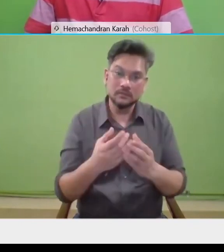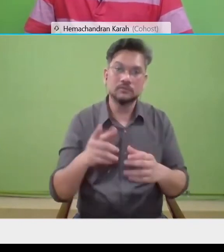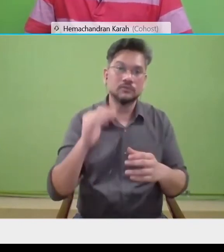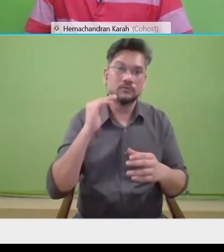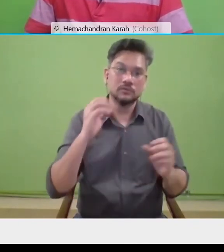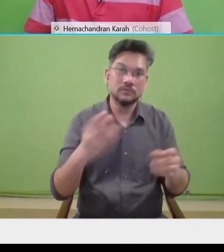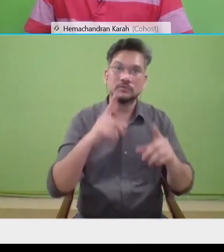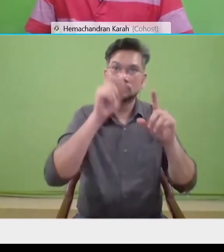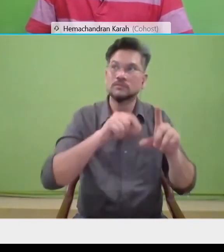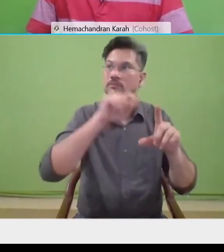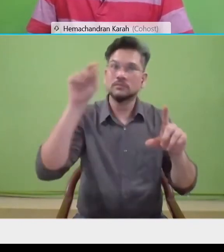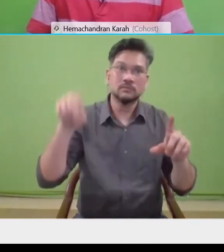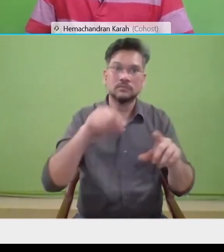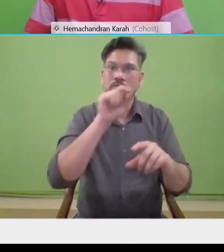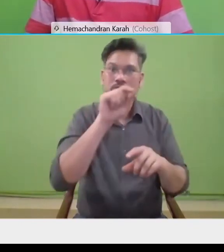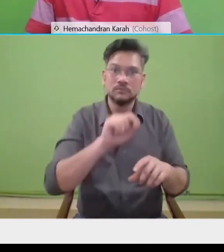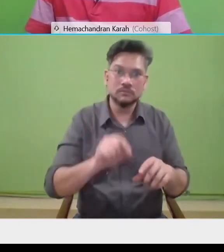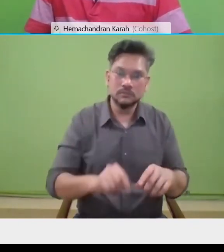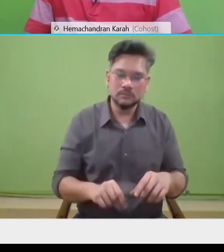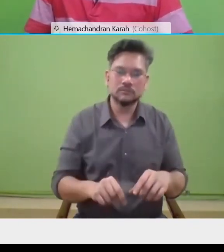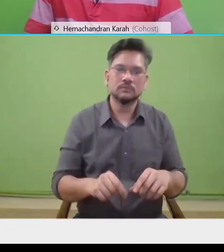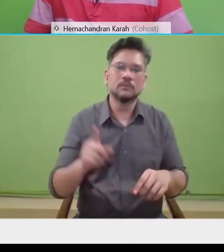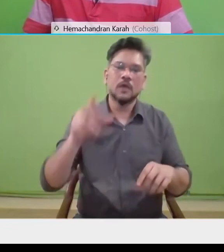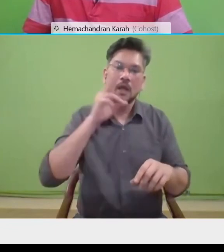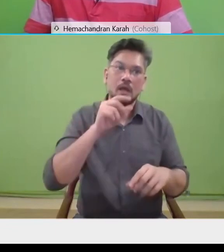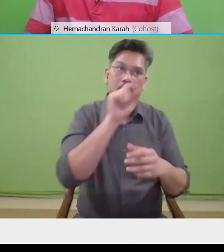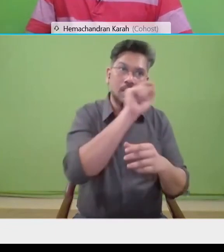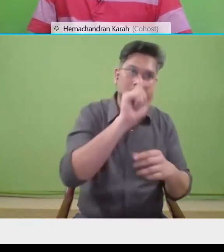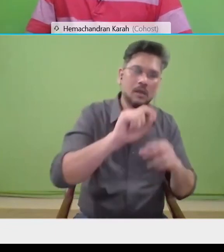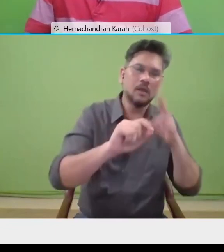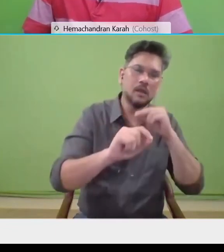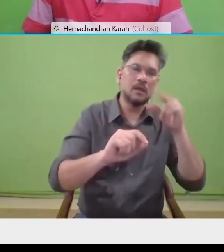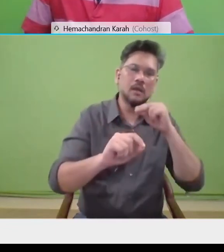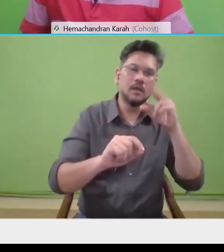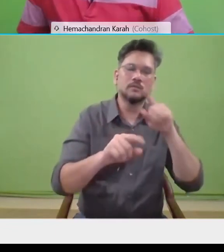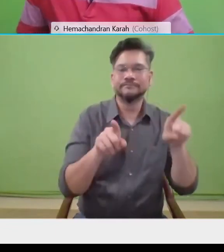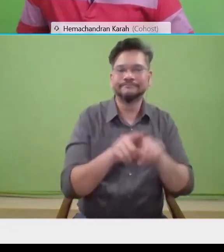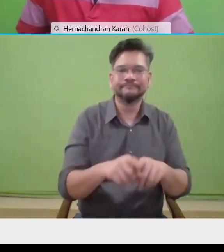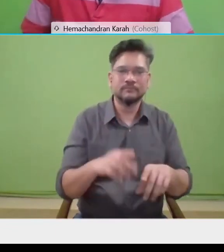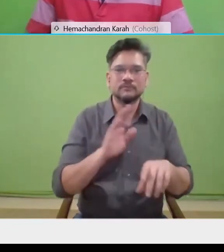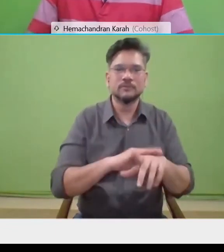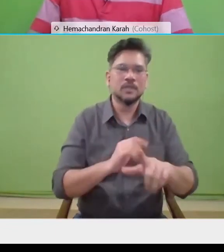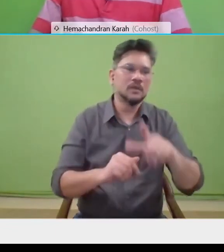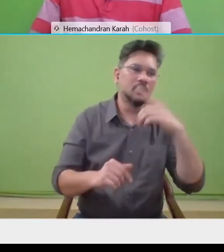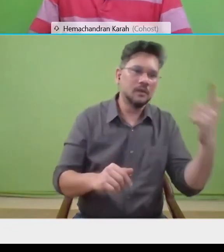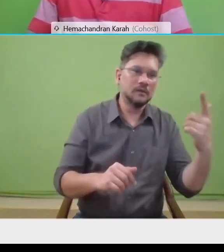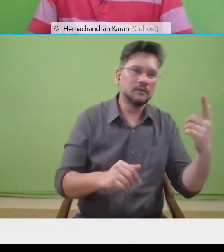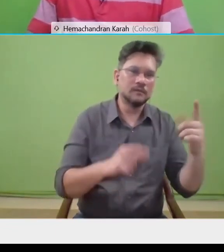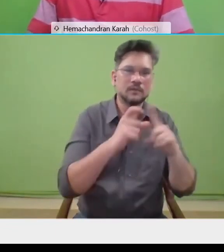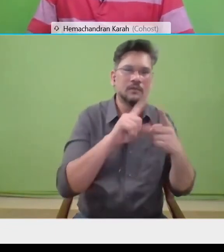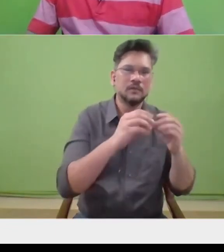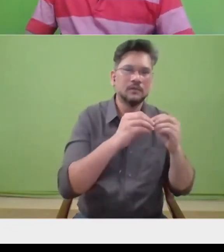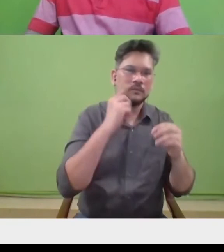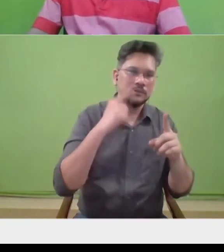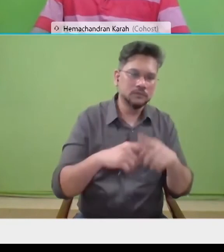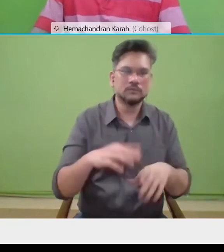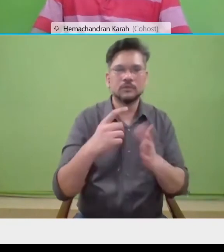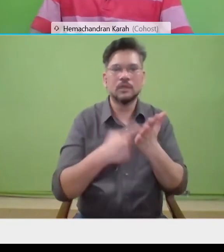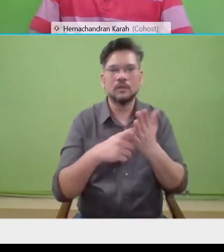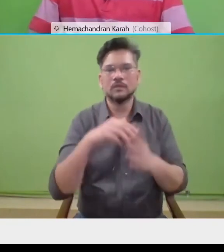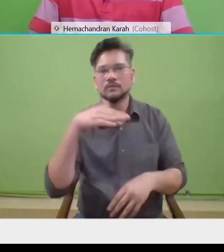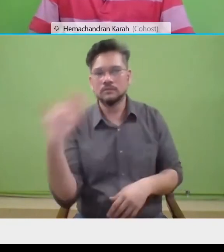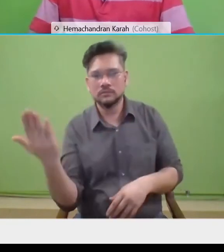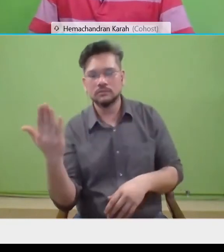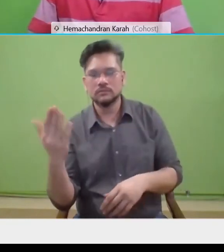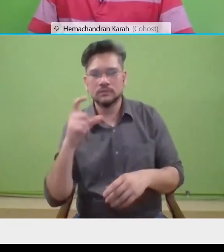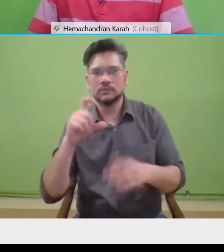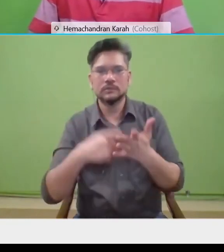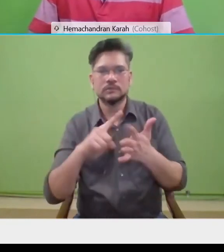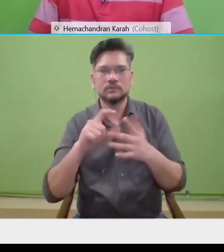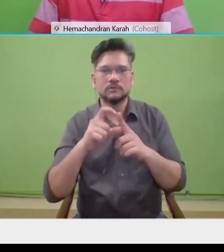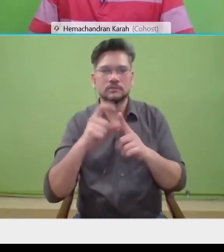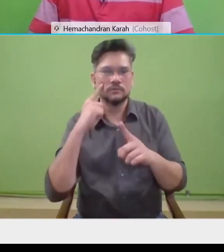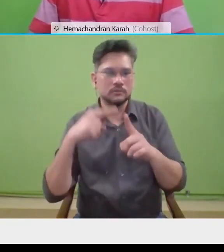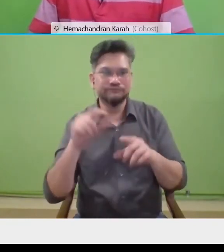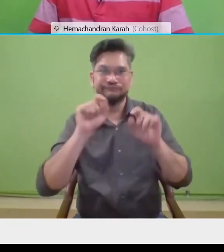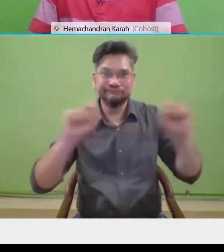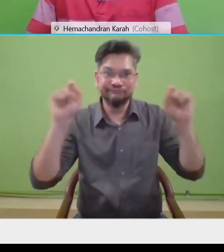left debit right credit left liability right property and so on and he did that for a week